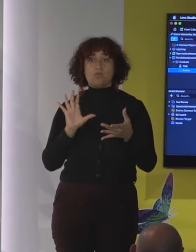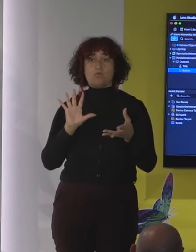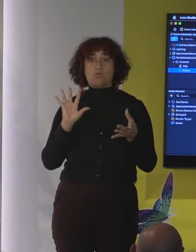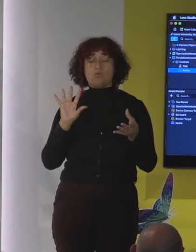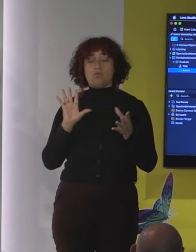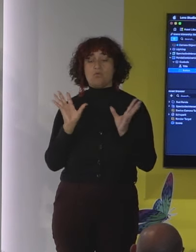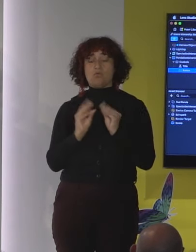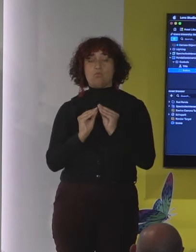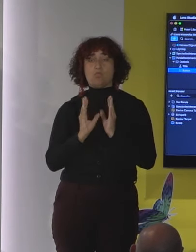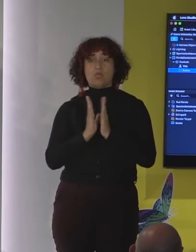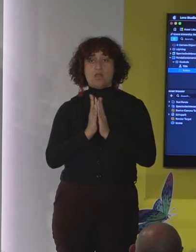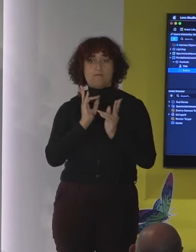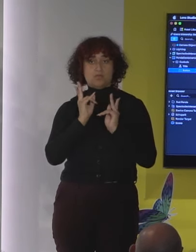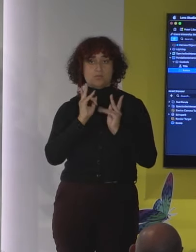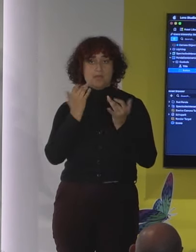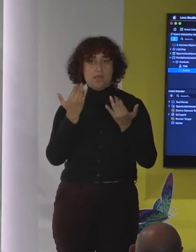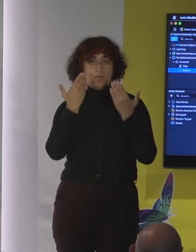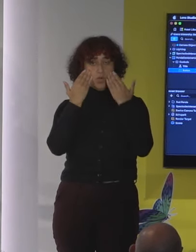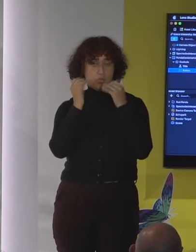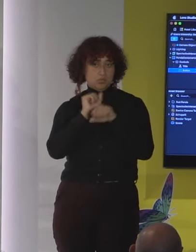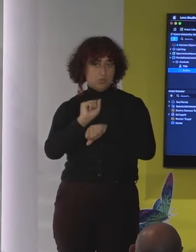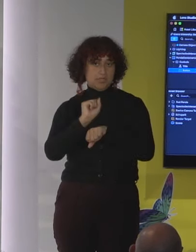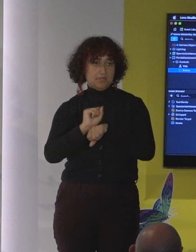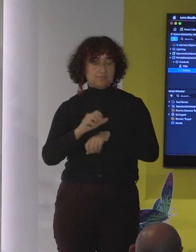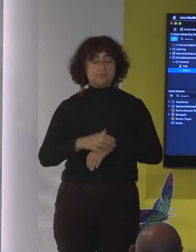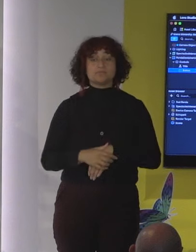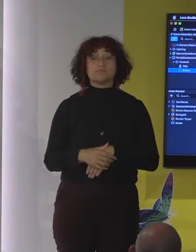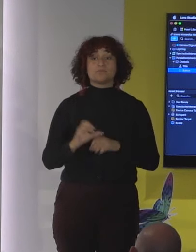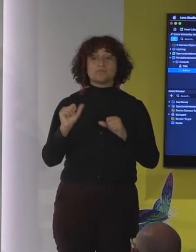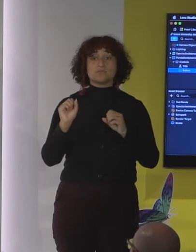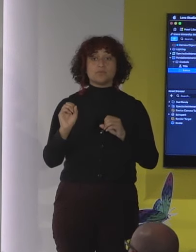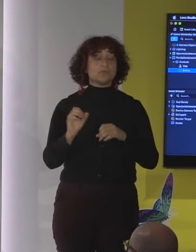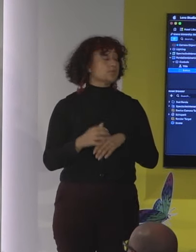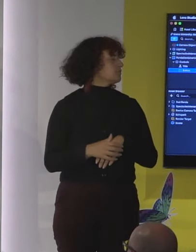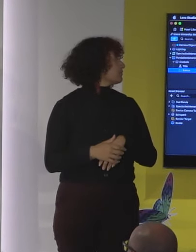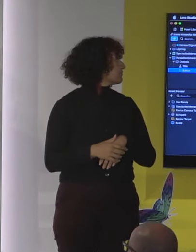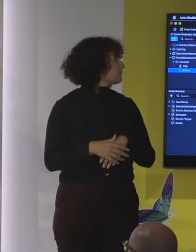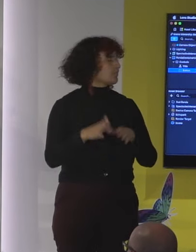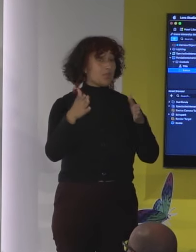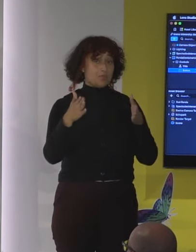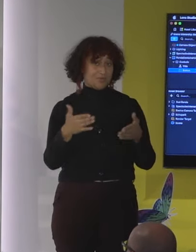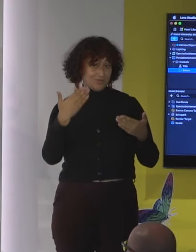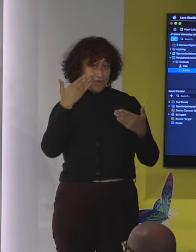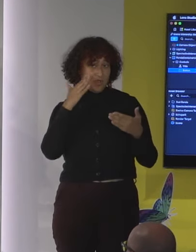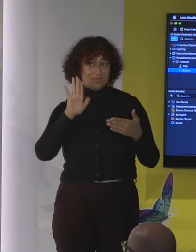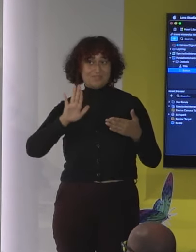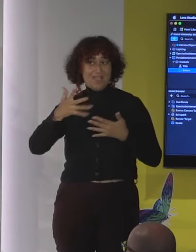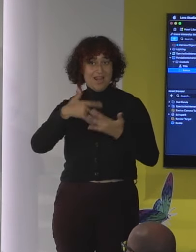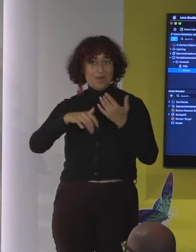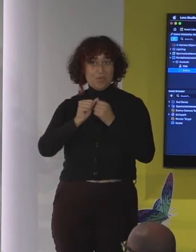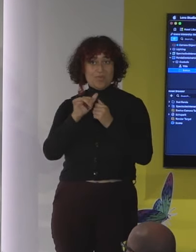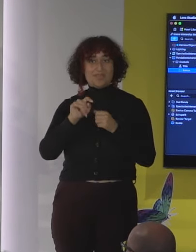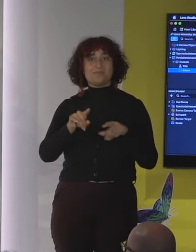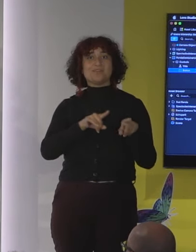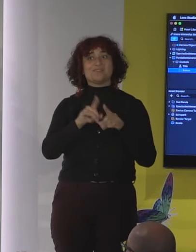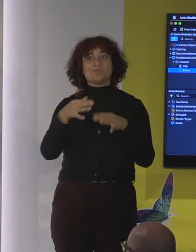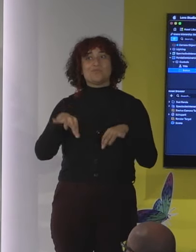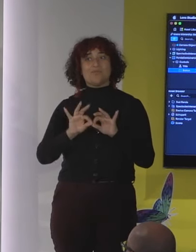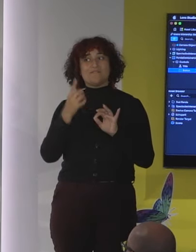since now we know it's working. And so, the person knows that they're interacting with this. But it's also important for you as a developer